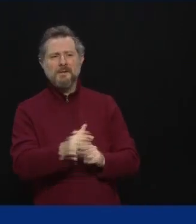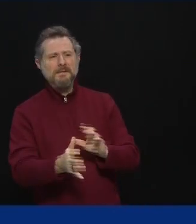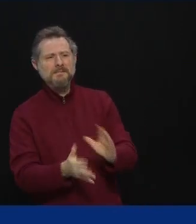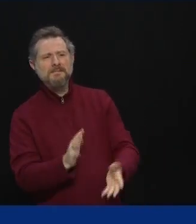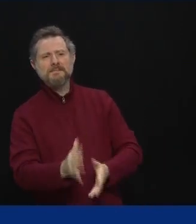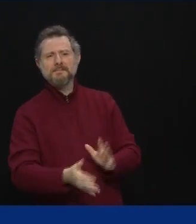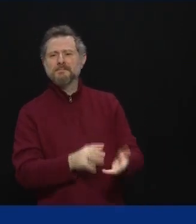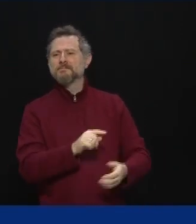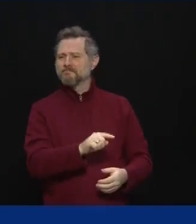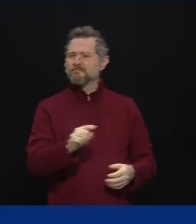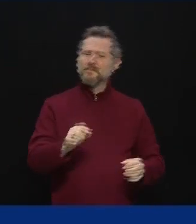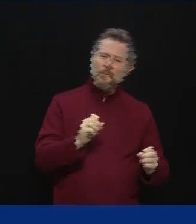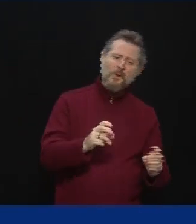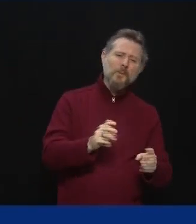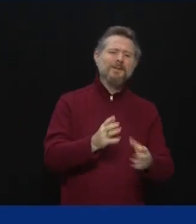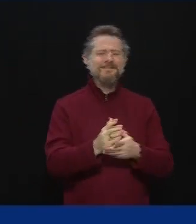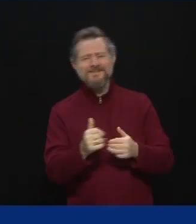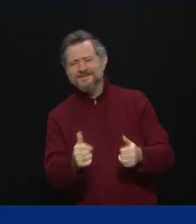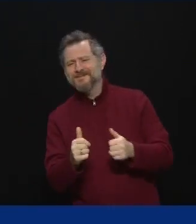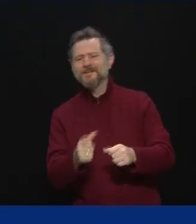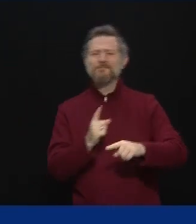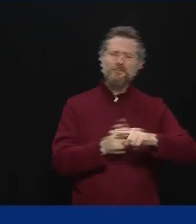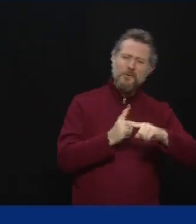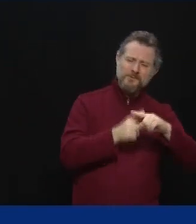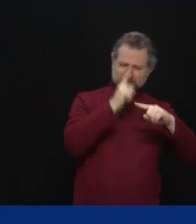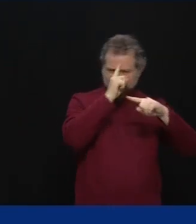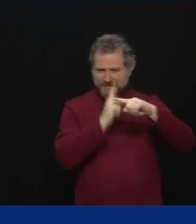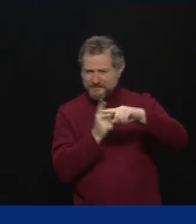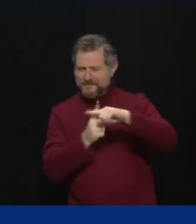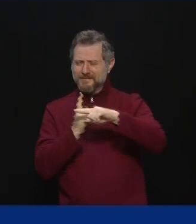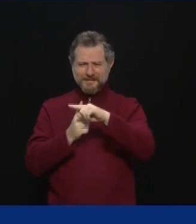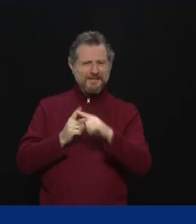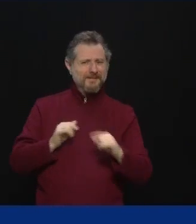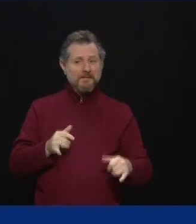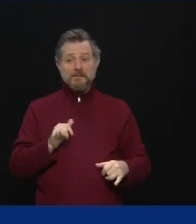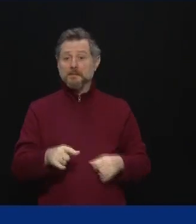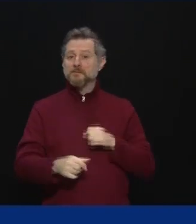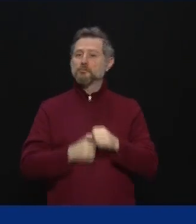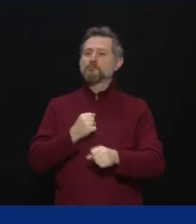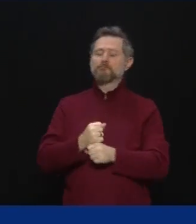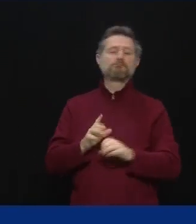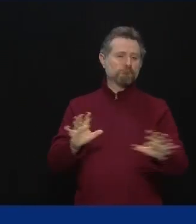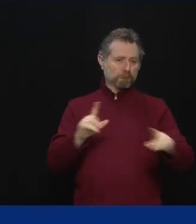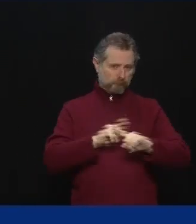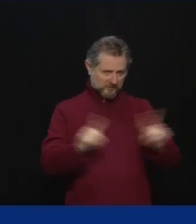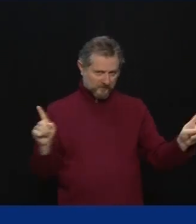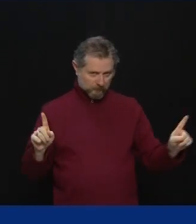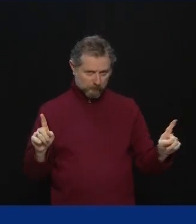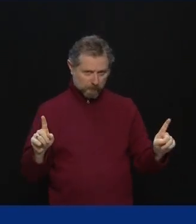EVERYONE WENT THROUGH, I'M SO GRATEFUL FOR YOU FOR STAYING OPEN, BEING THERE AND REALLY HOLDING THEIR HANDS AT A TIME